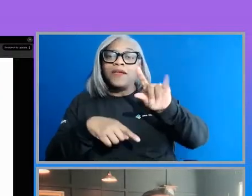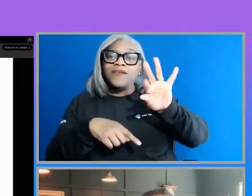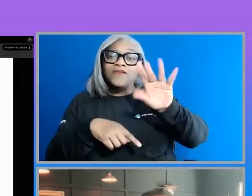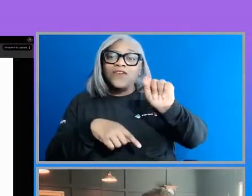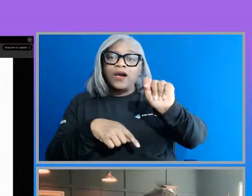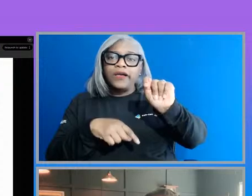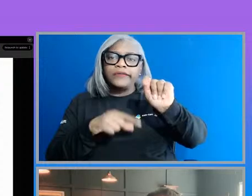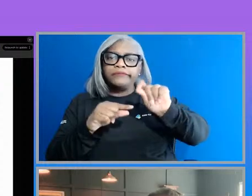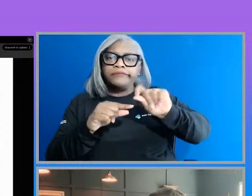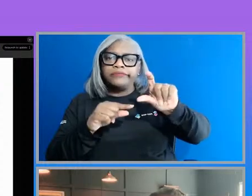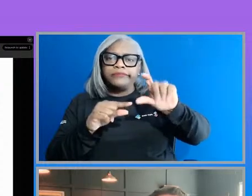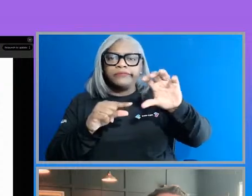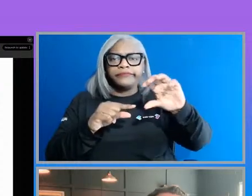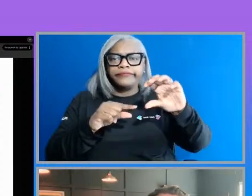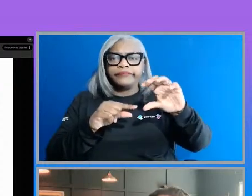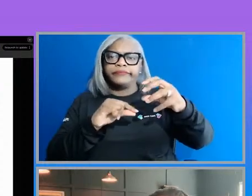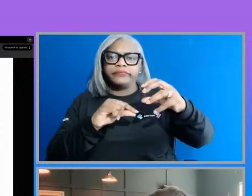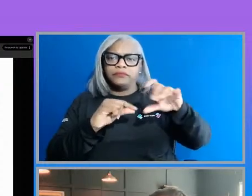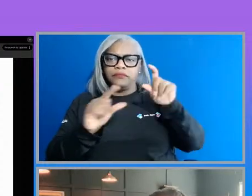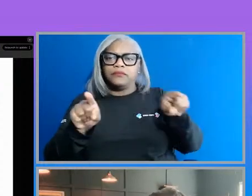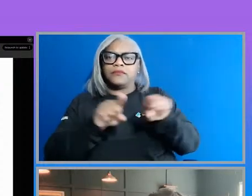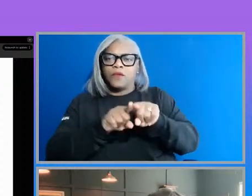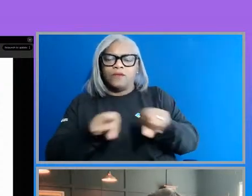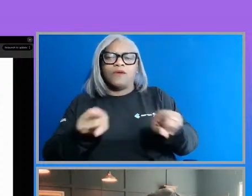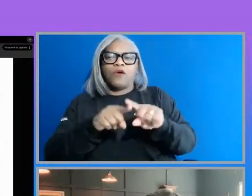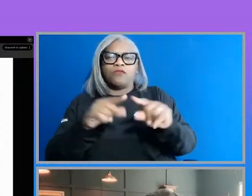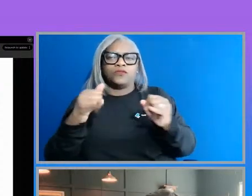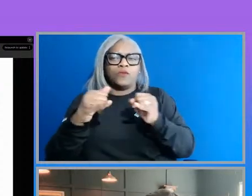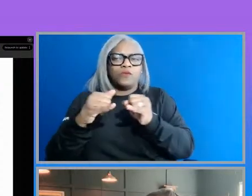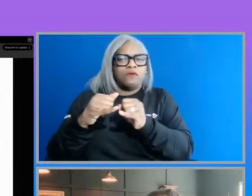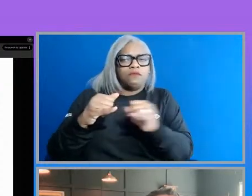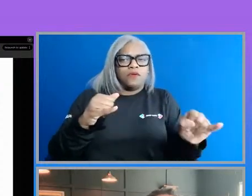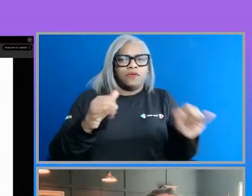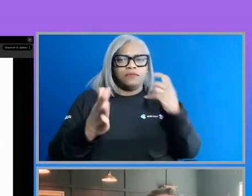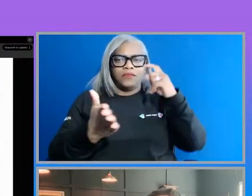font and underlying those links. Common best practices. But we